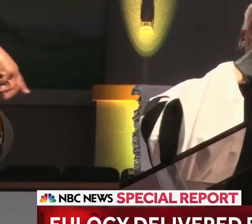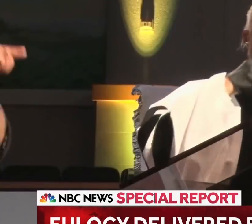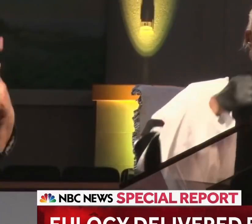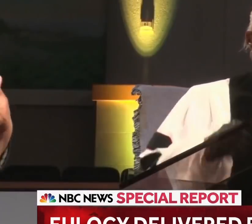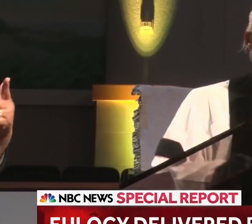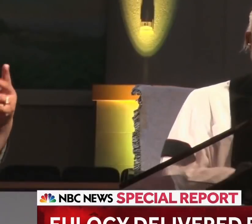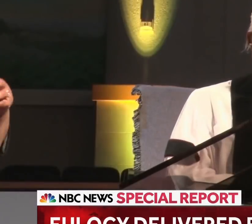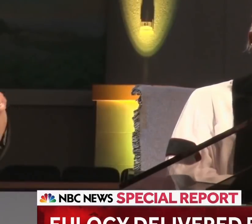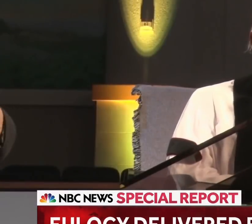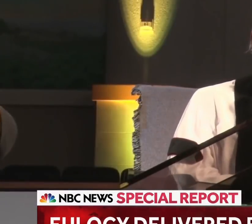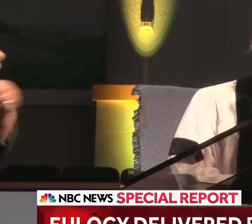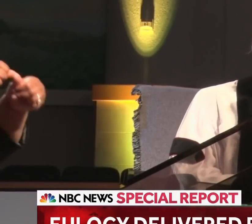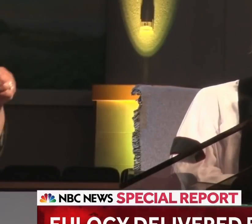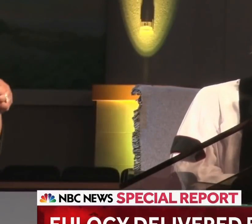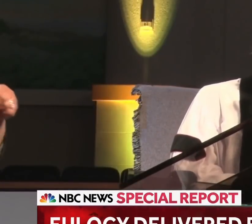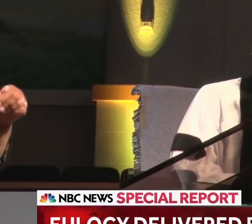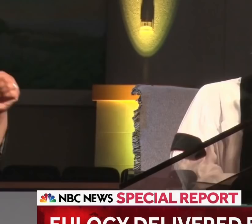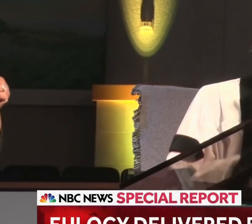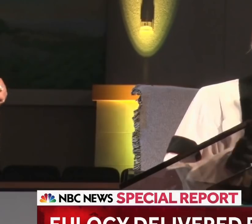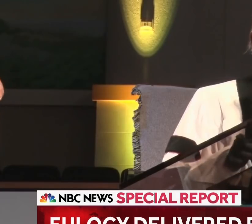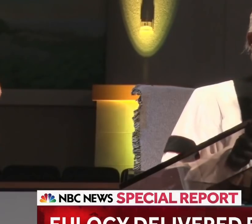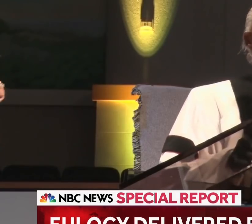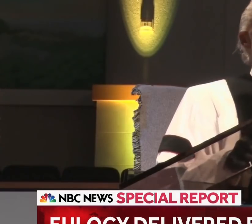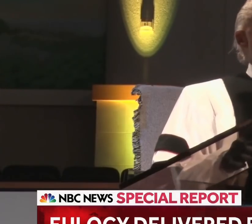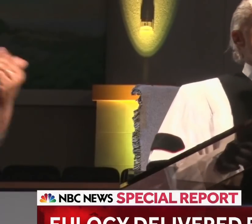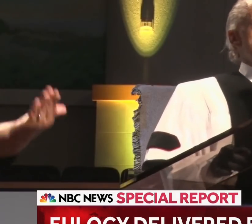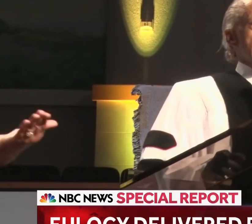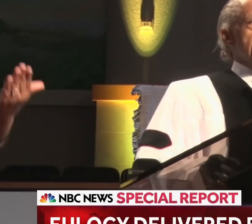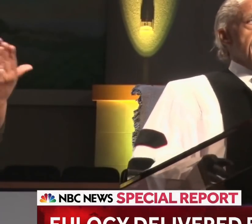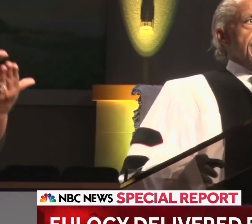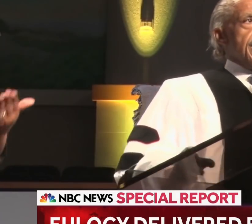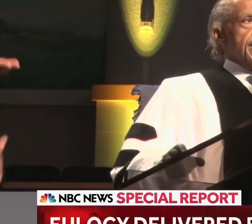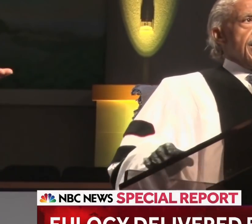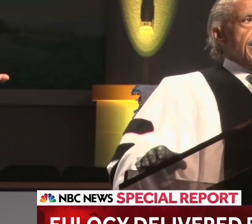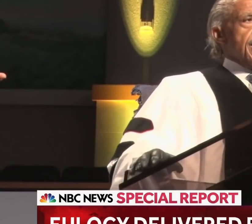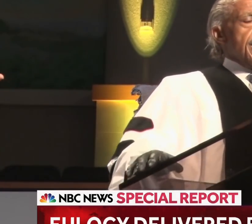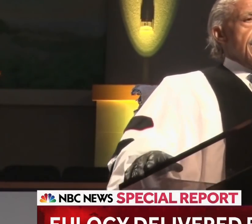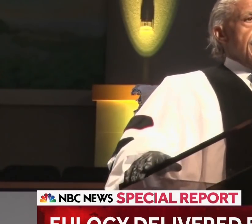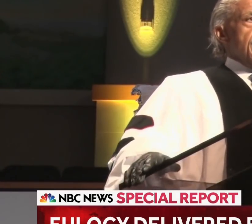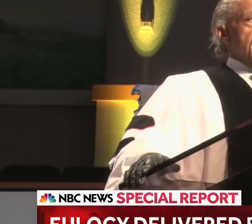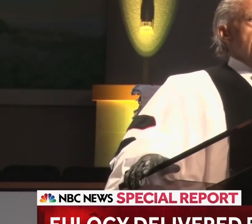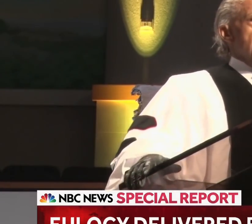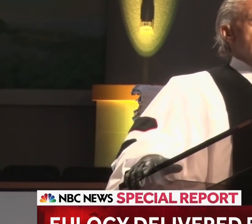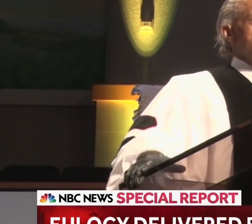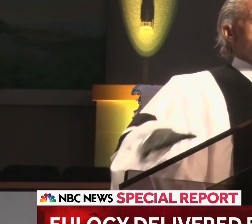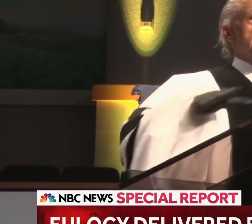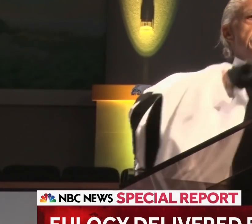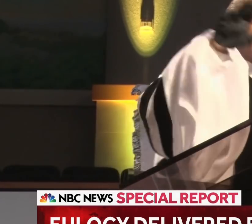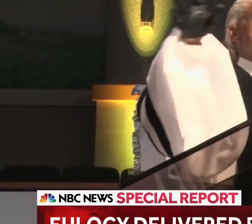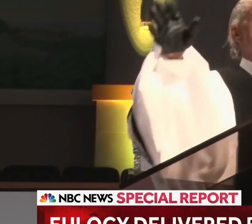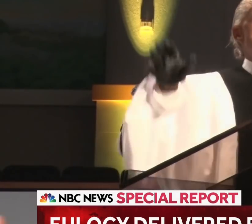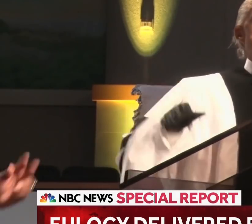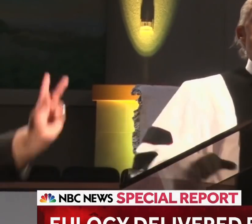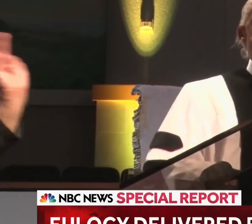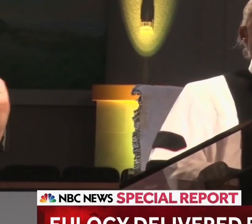CLOSED THE TRAINS. I HAD TO WALK ALL THE WAY TO MY HEADQUARTERS.